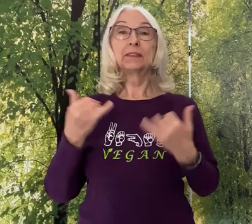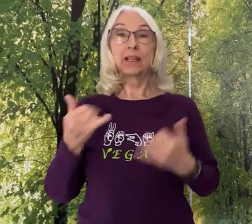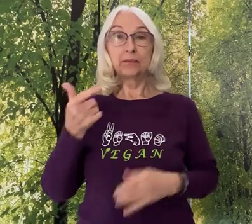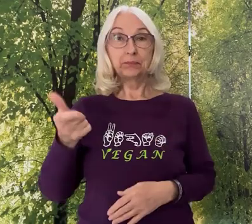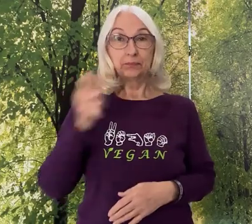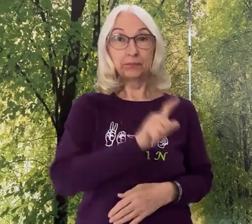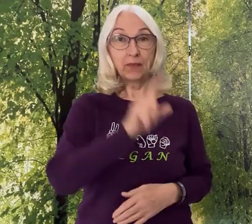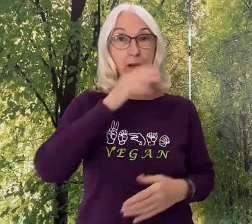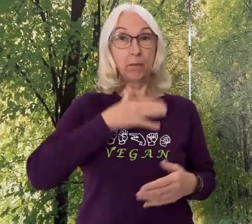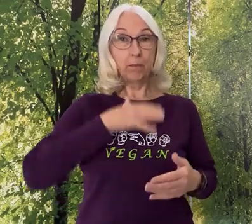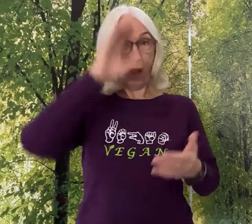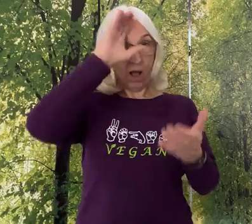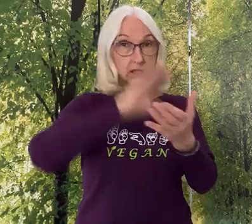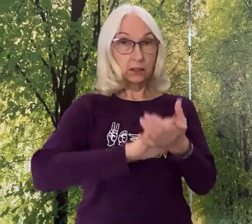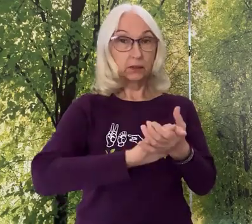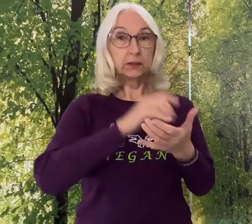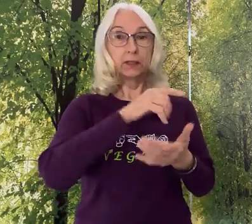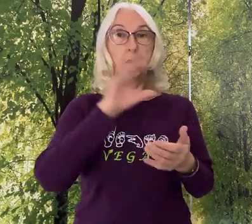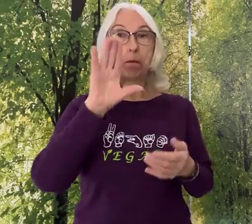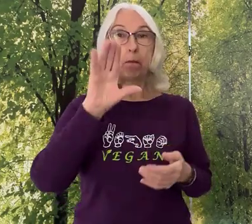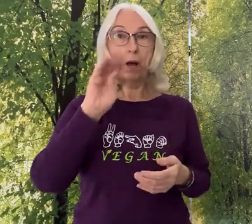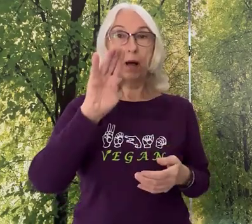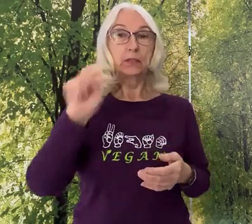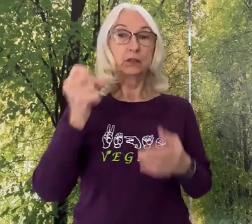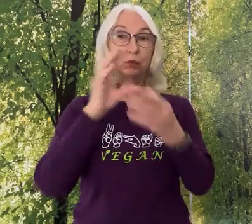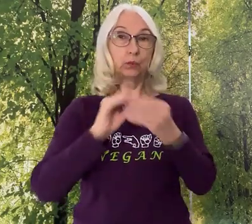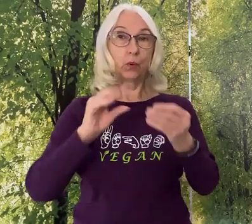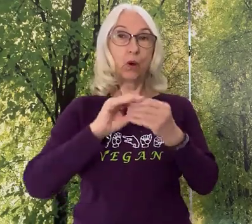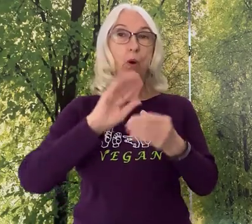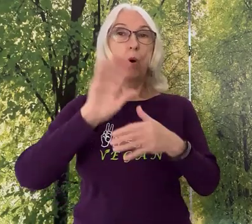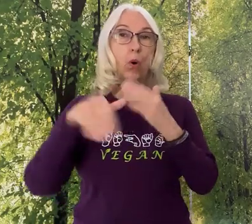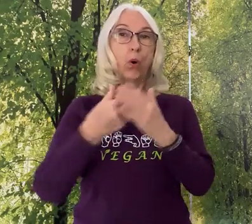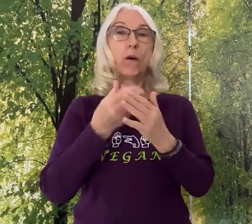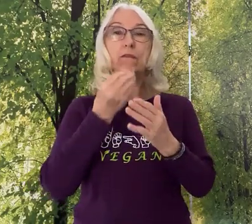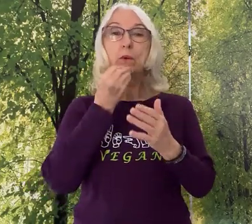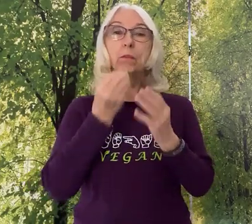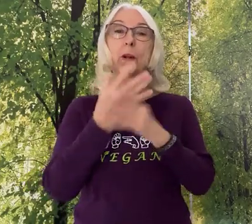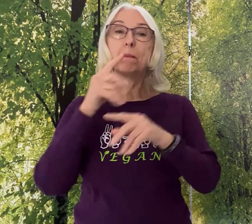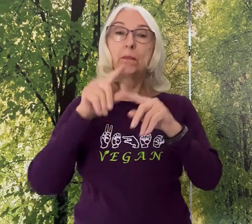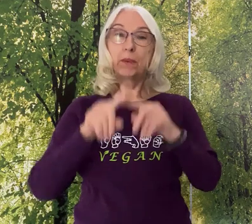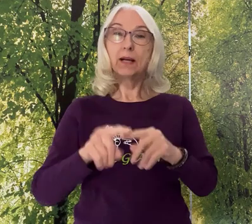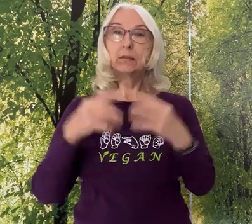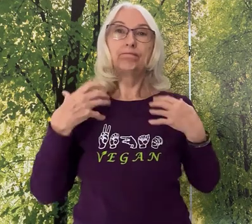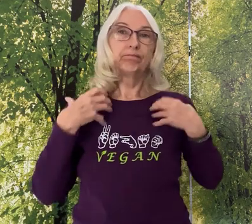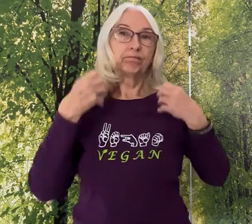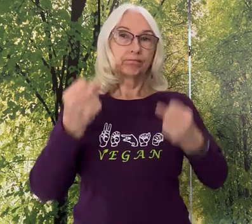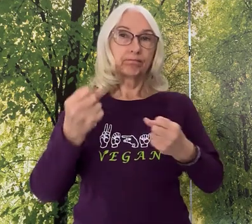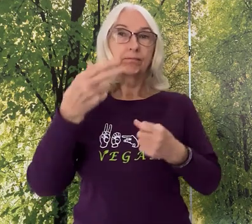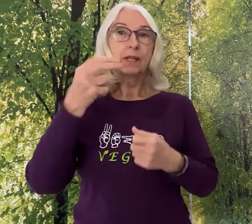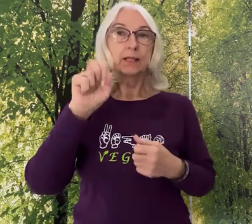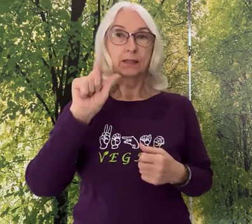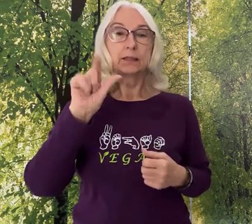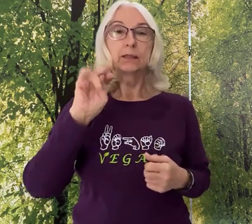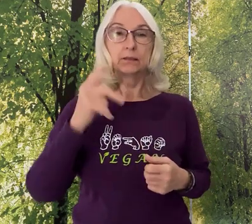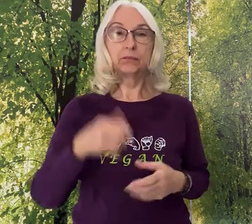Husband Bob’s story of whole food plant-based healing